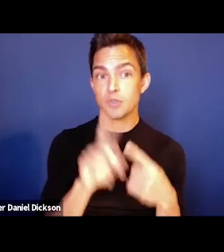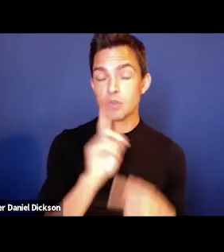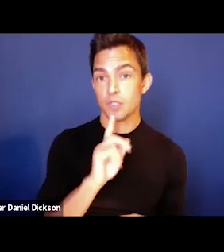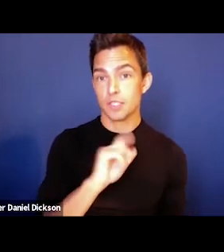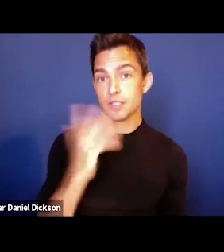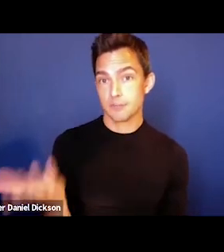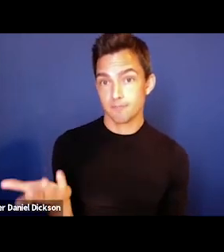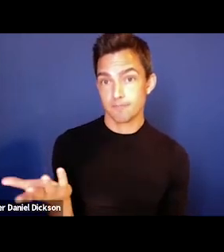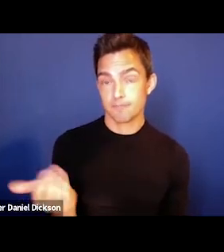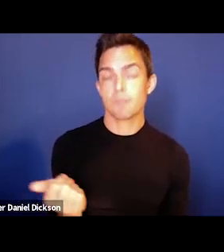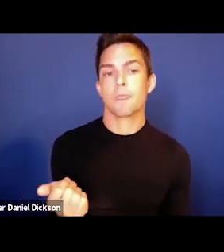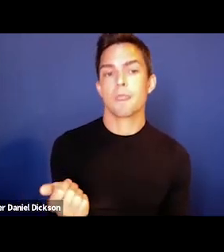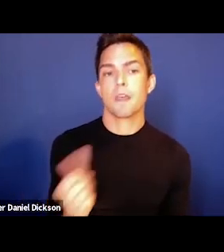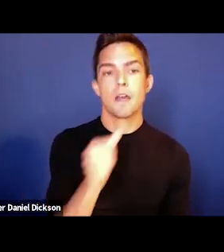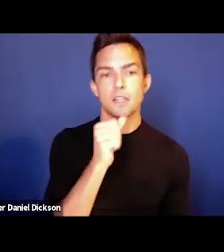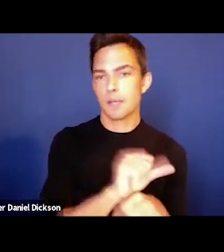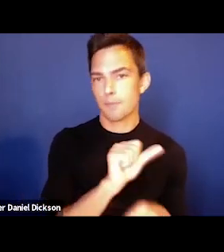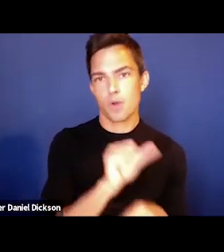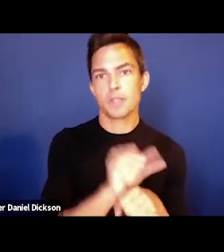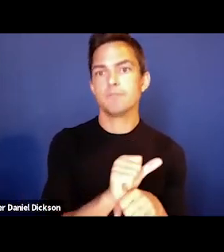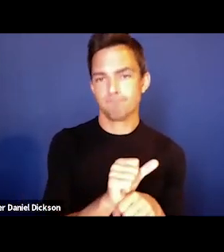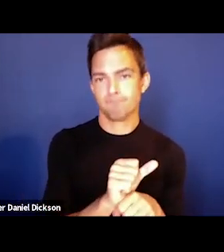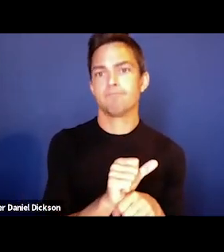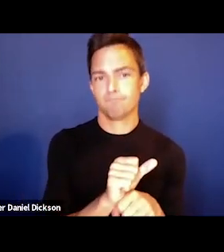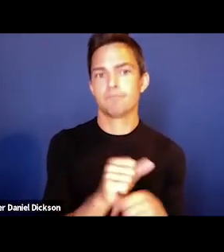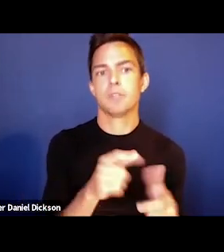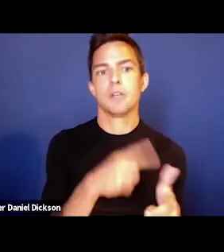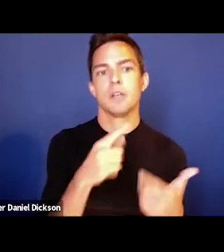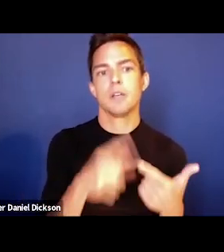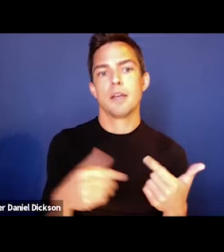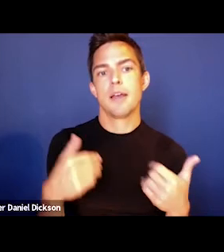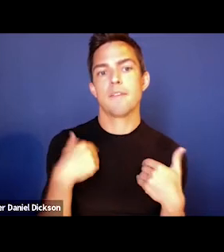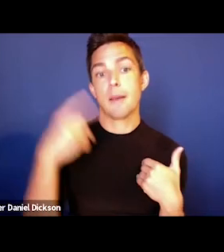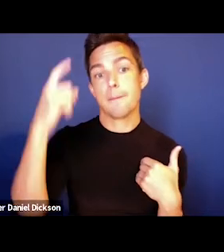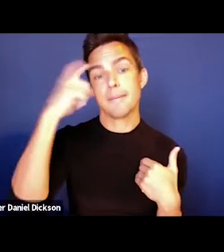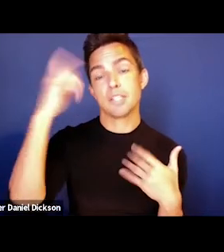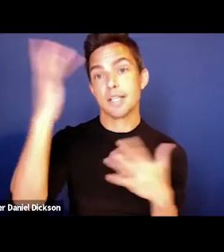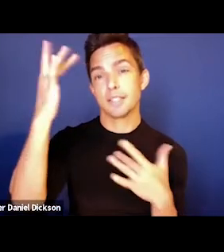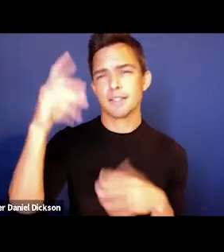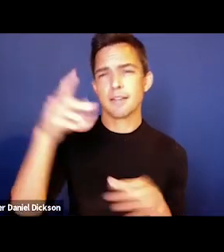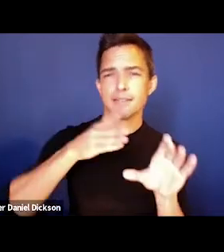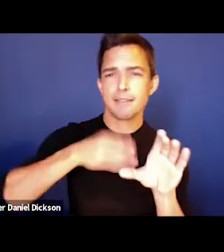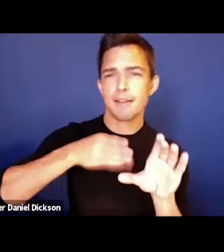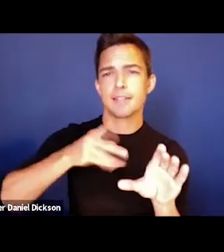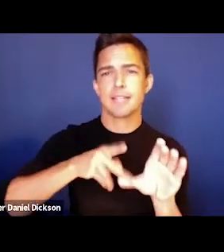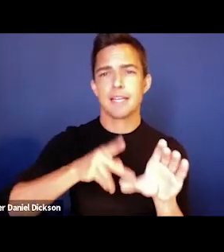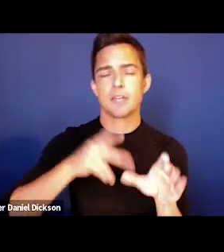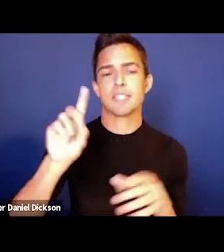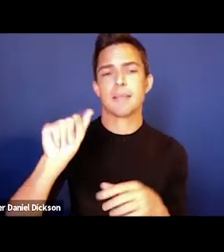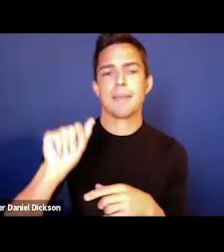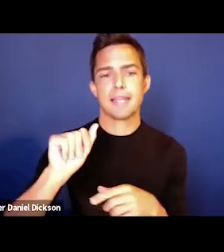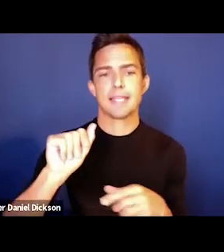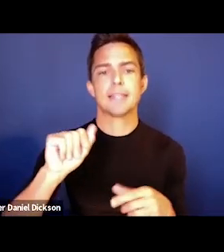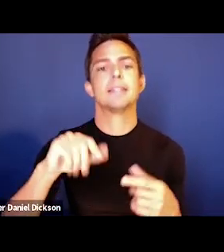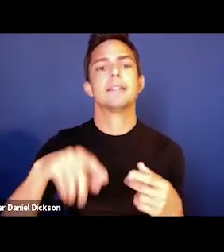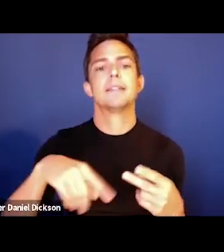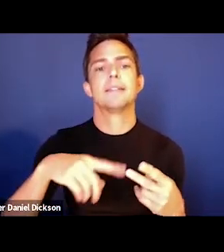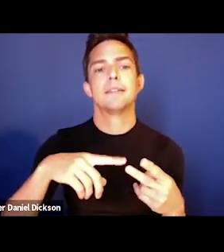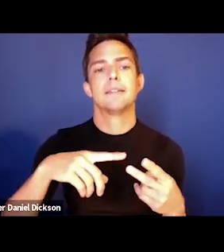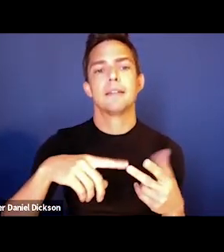when being not employed having a mental illness or psychiatric disability and transportation problems